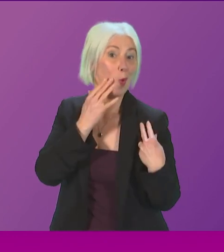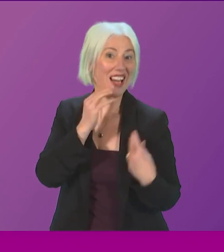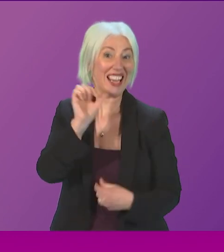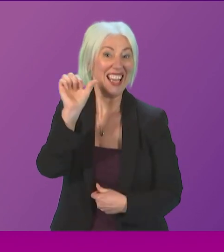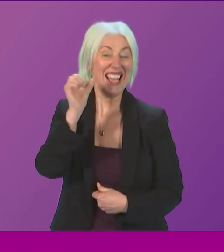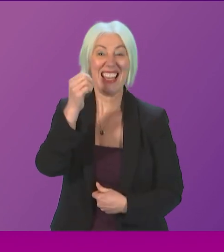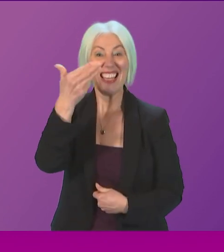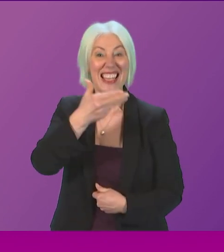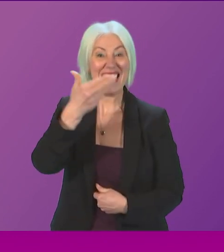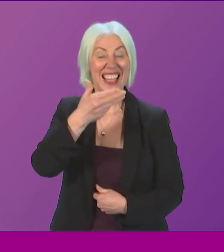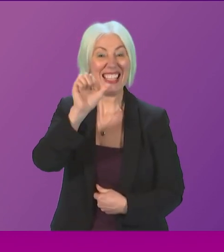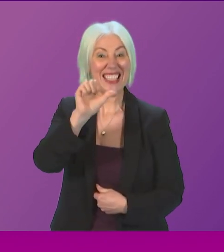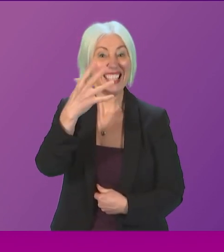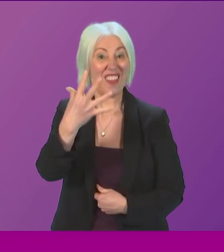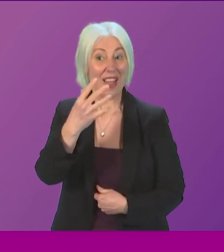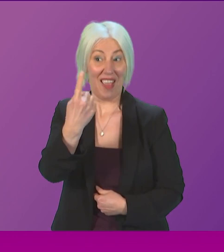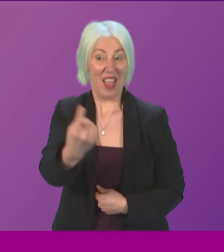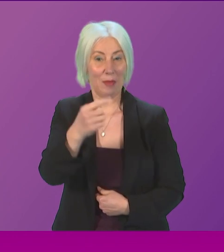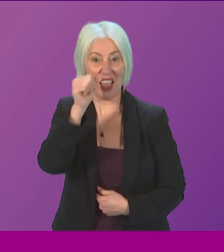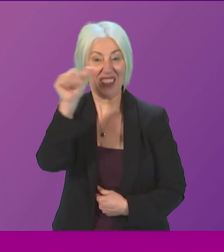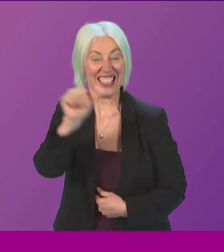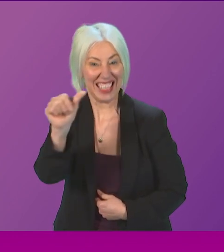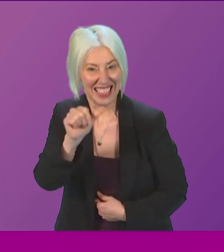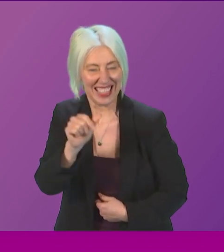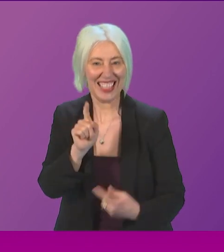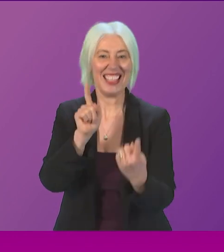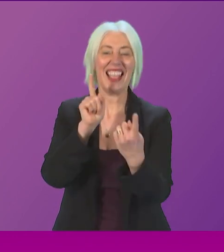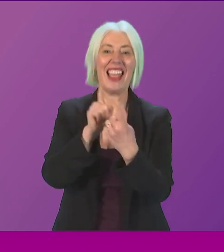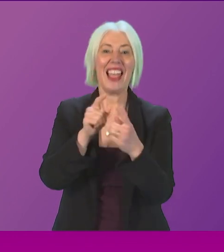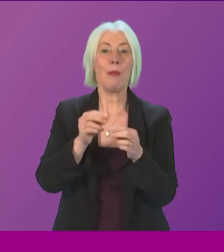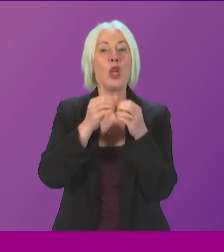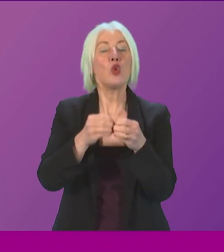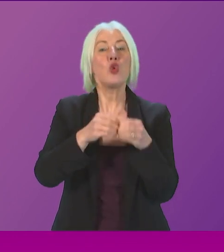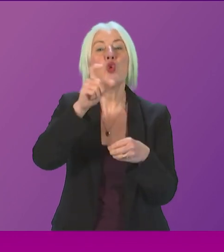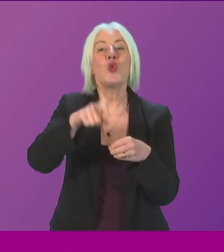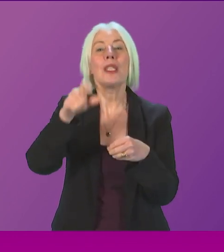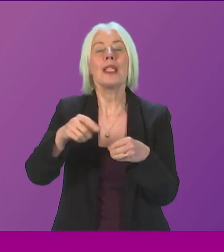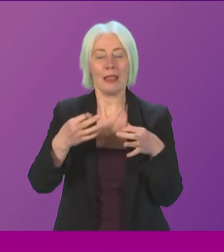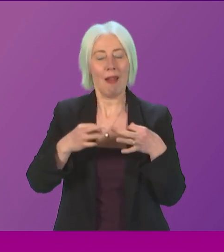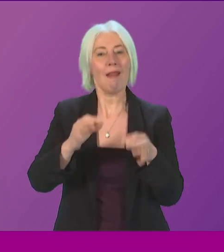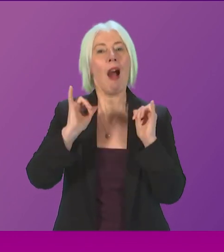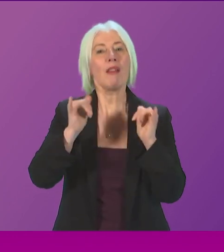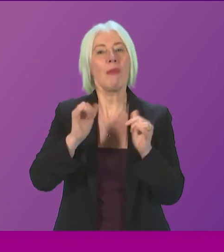The then 16-year-old Prince Charles met students at a garden party at Holyrood Palace, and